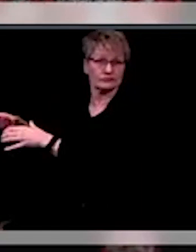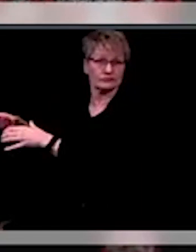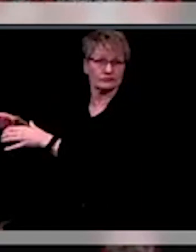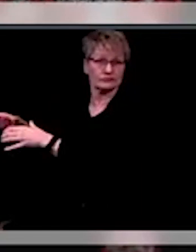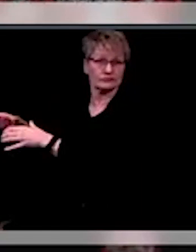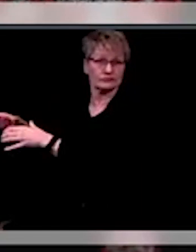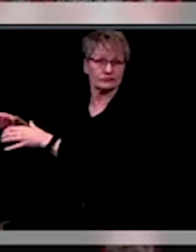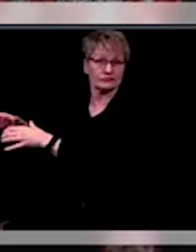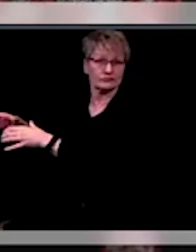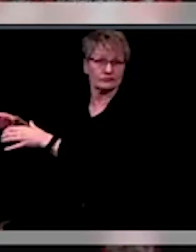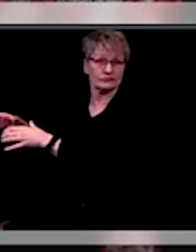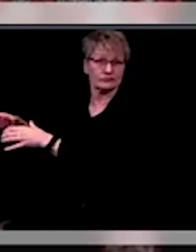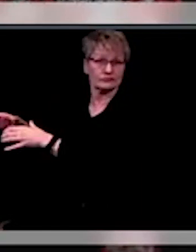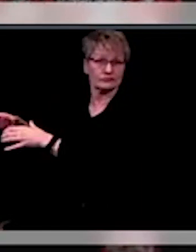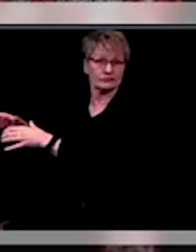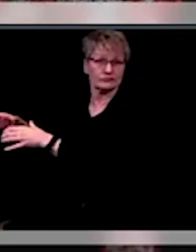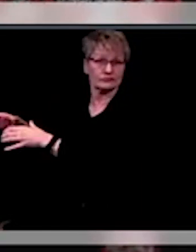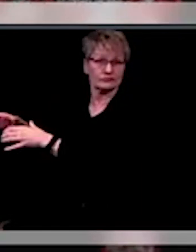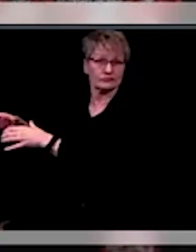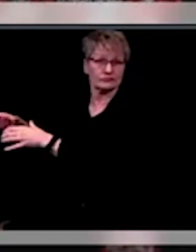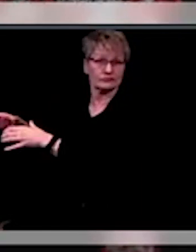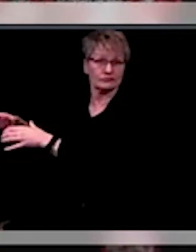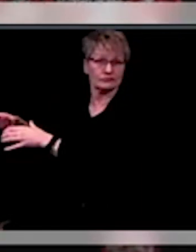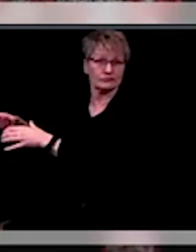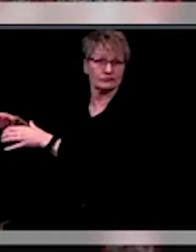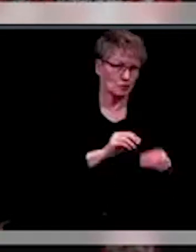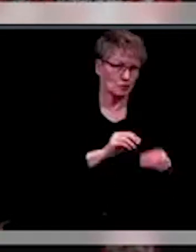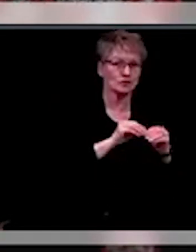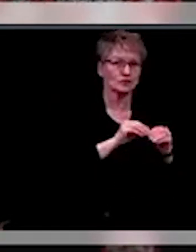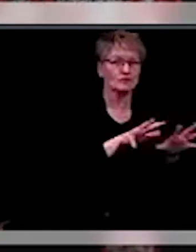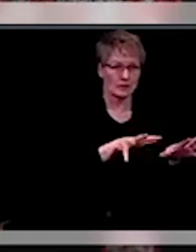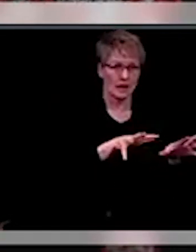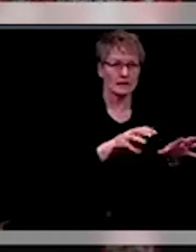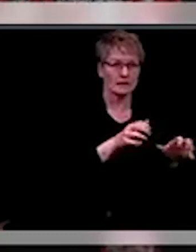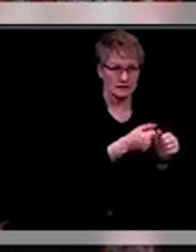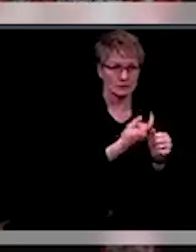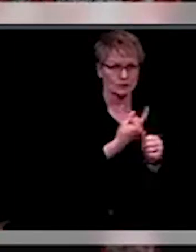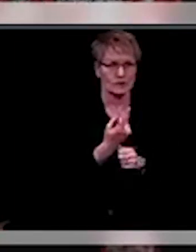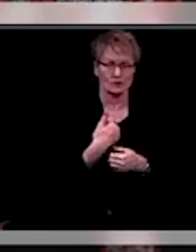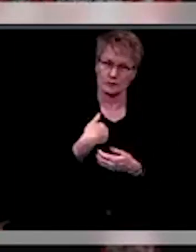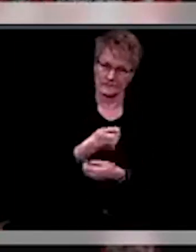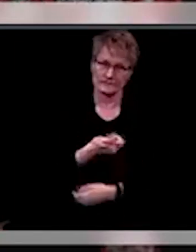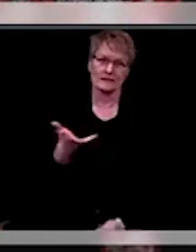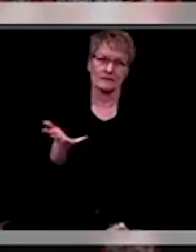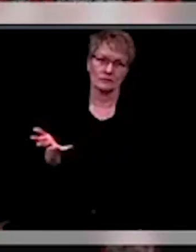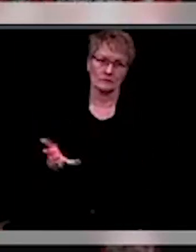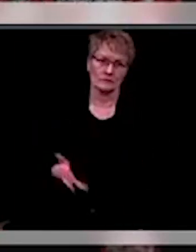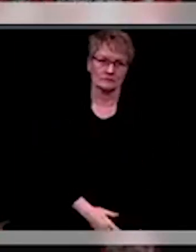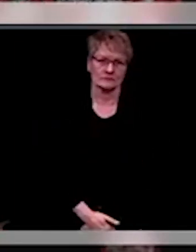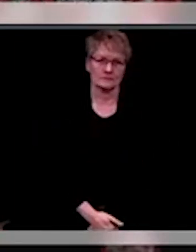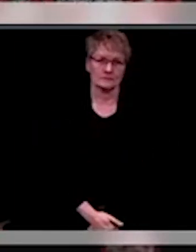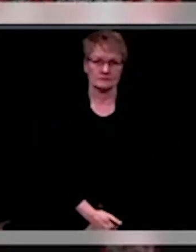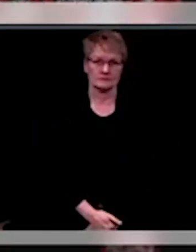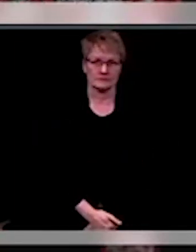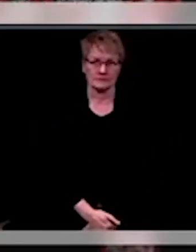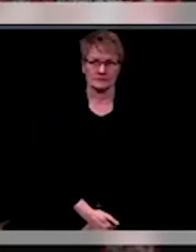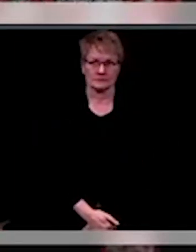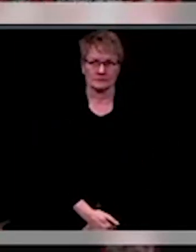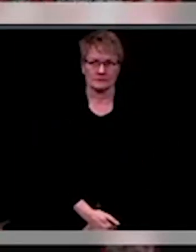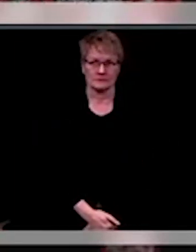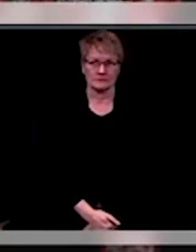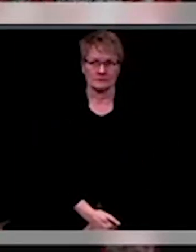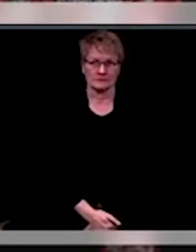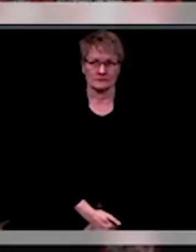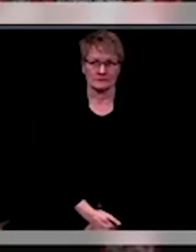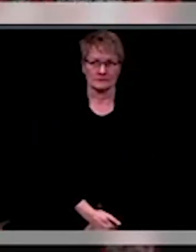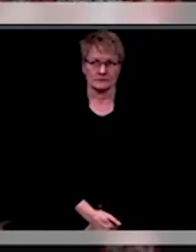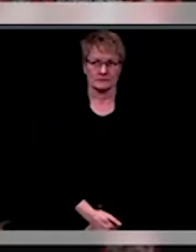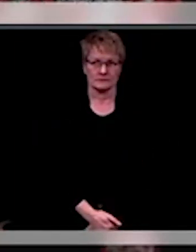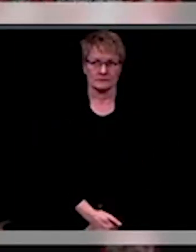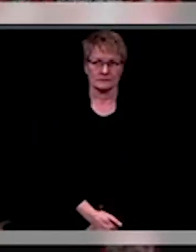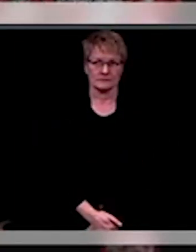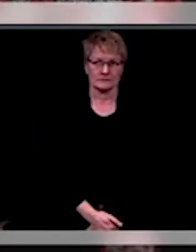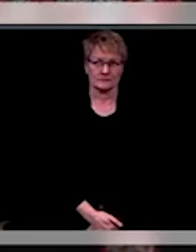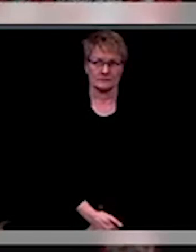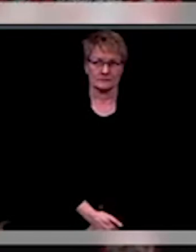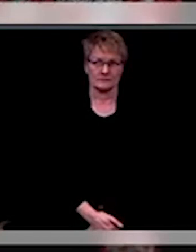interventions to reduce spread in those settings. So there's several of them.